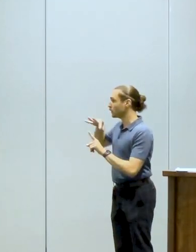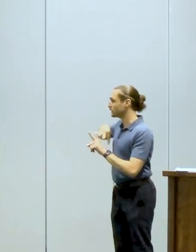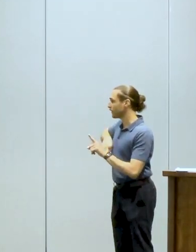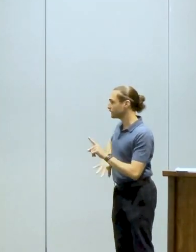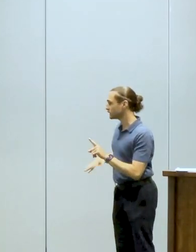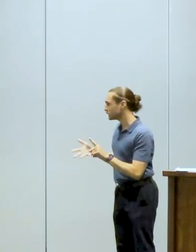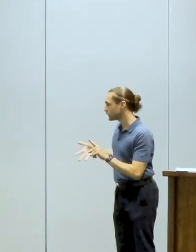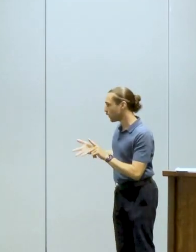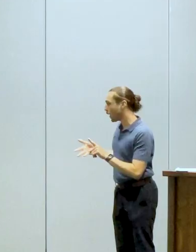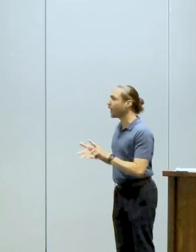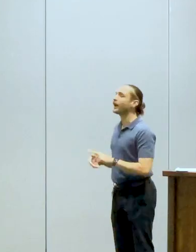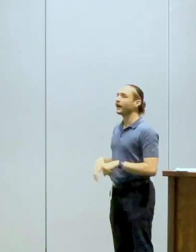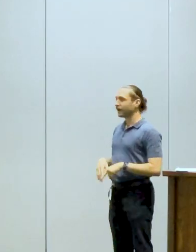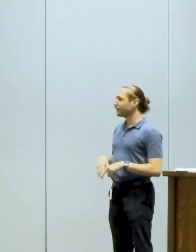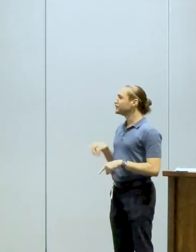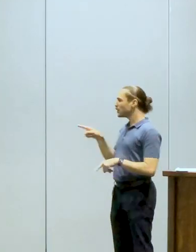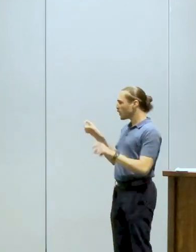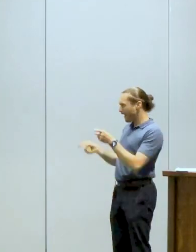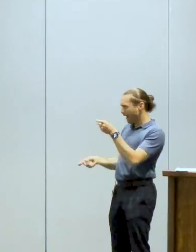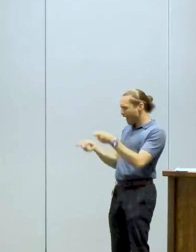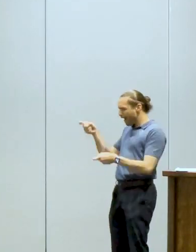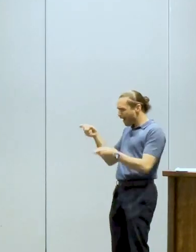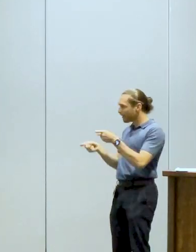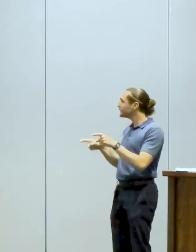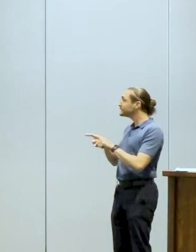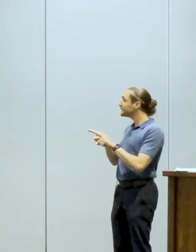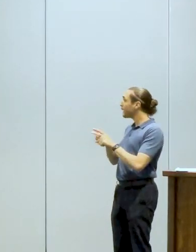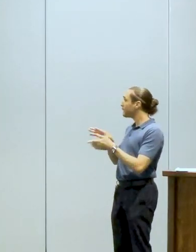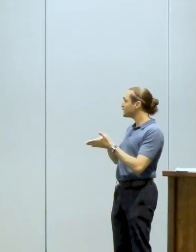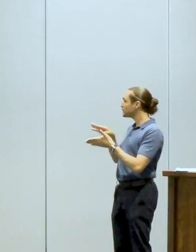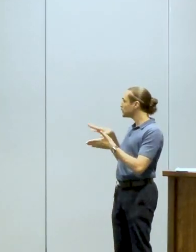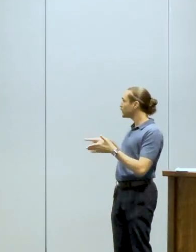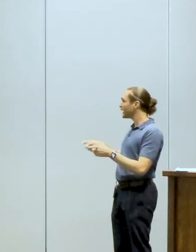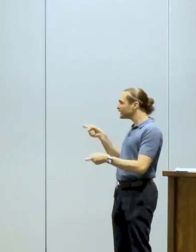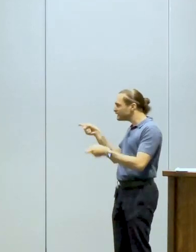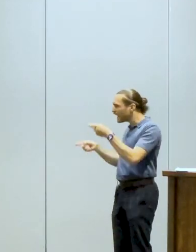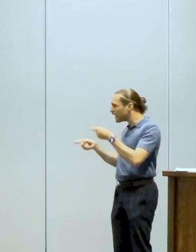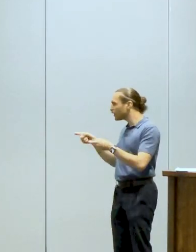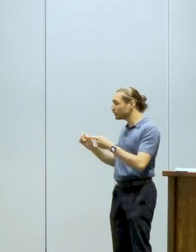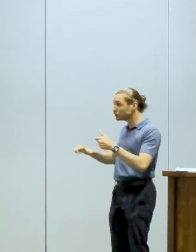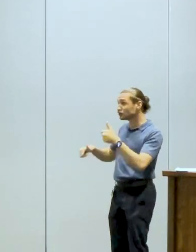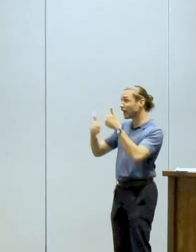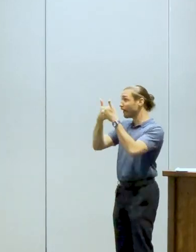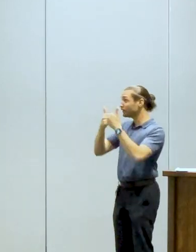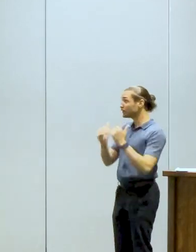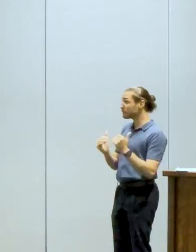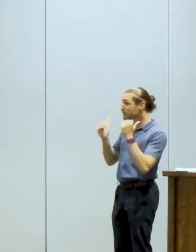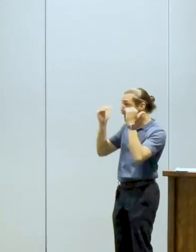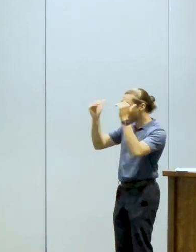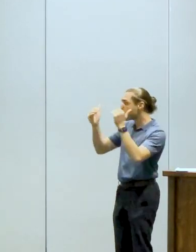can tailor these levels and how the student can tailor the difficulty level, you know, to adapt to their own learning and